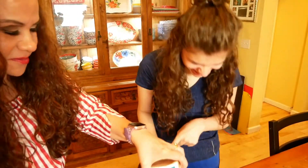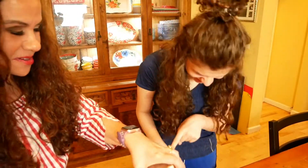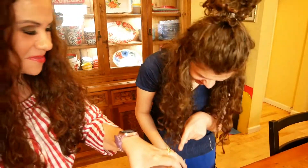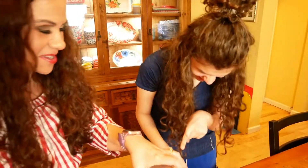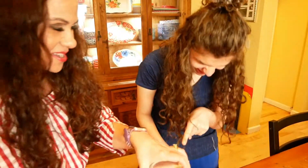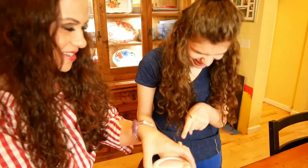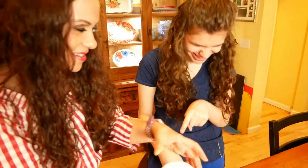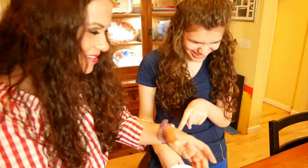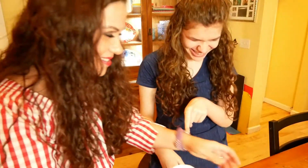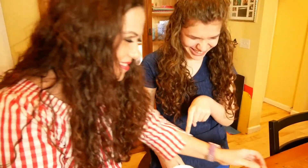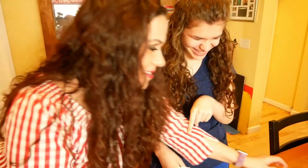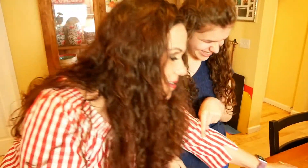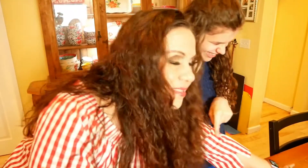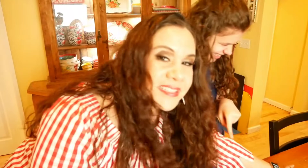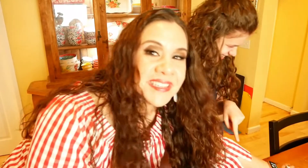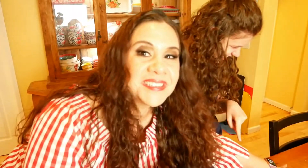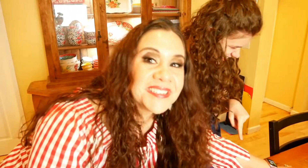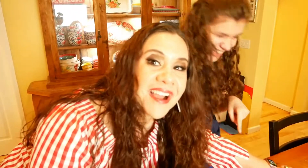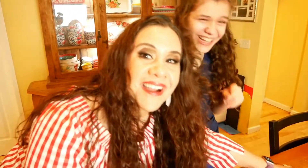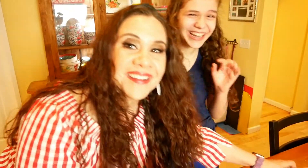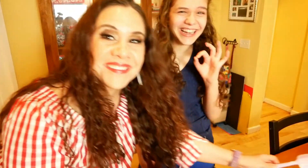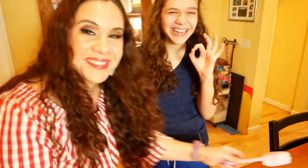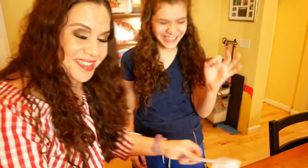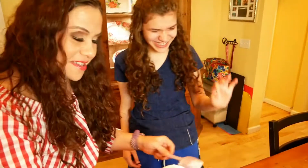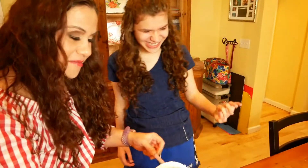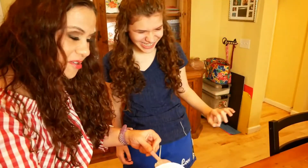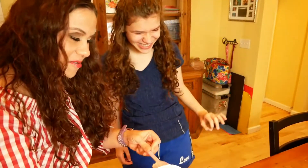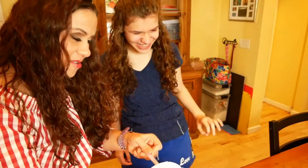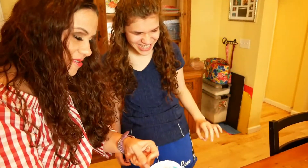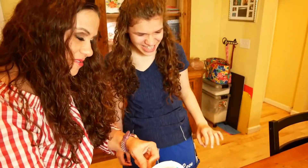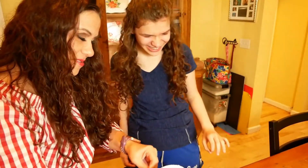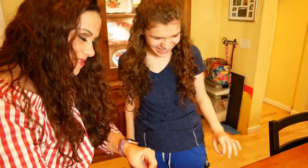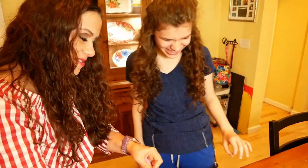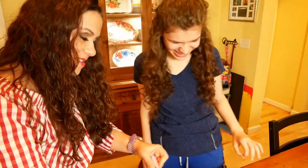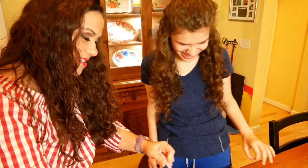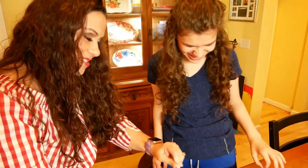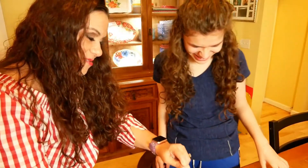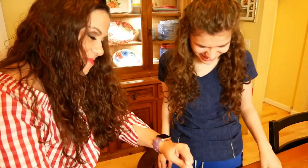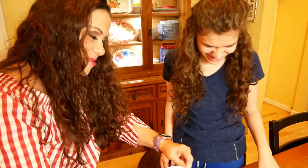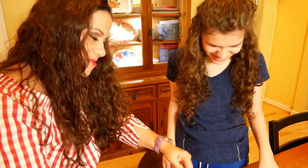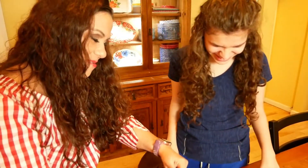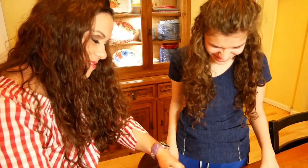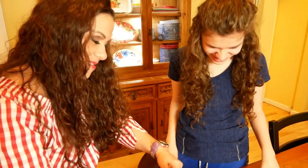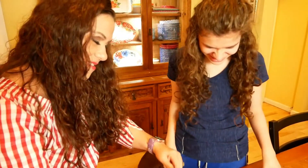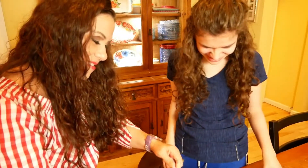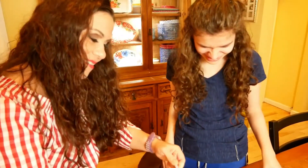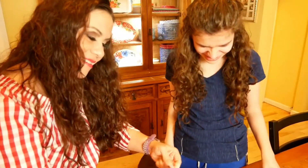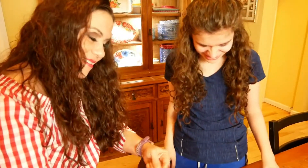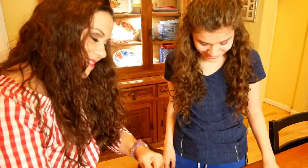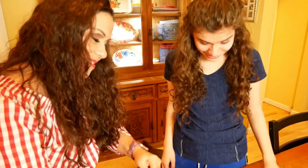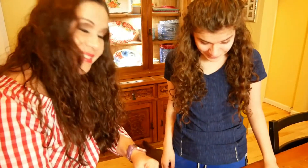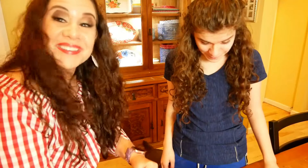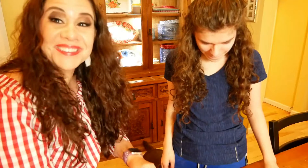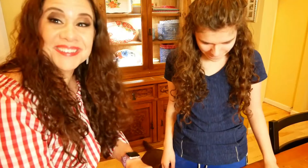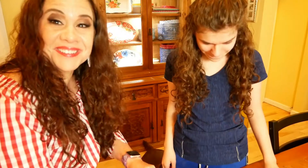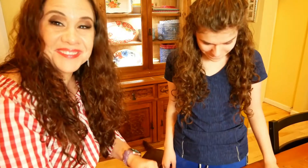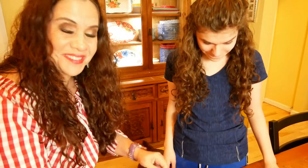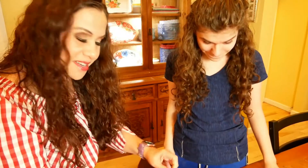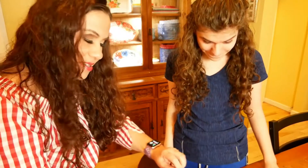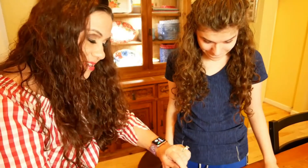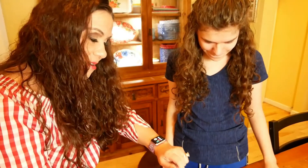gonna put in this entire thing of yogurt into our bowl oh Elena's in a good mood today we don't we